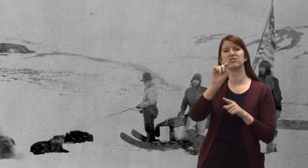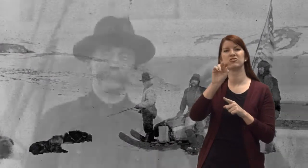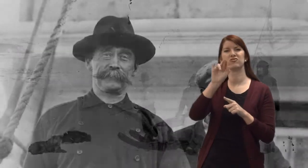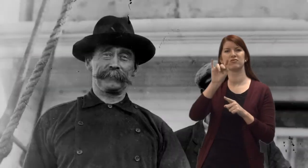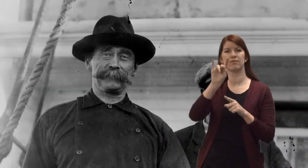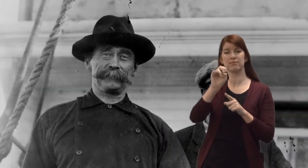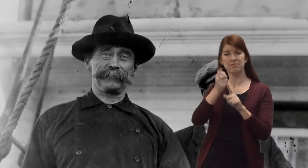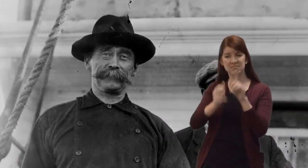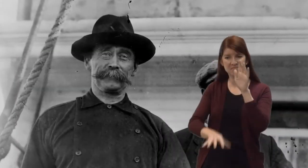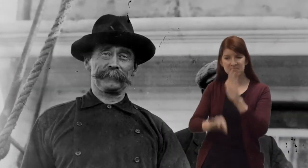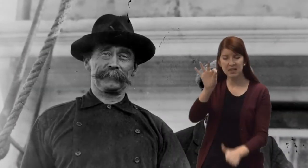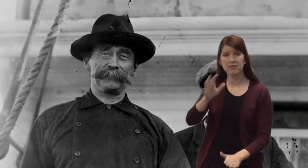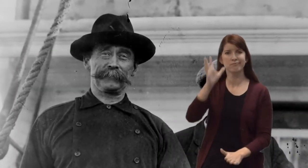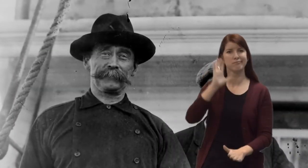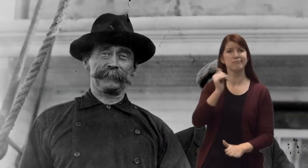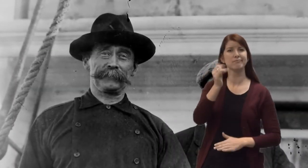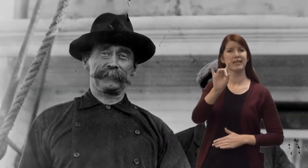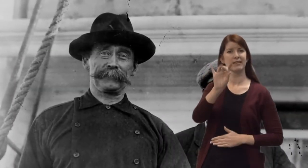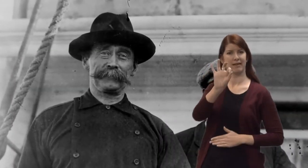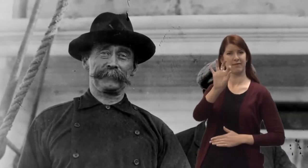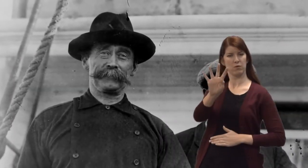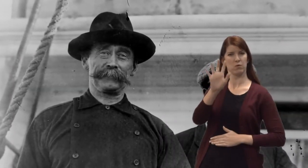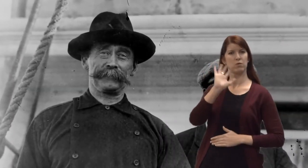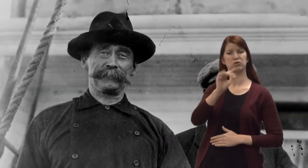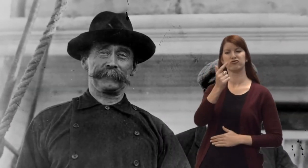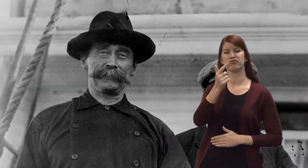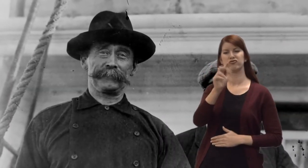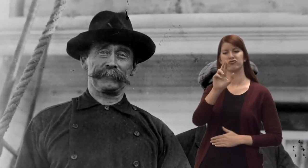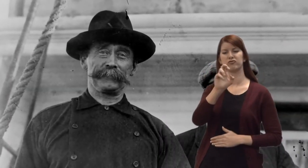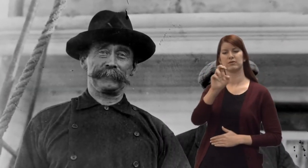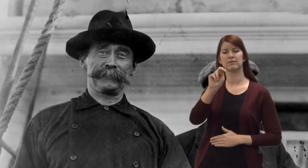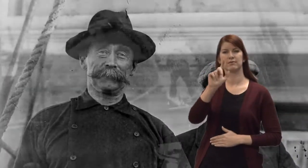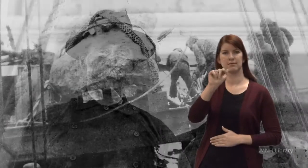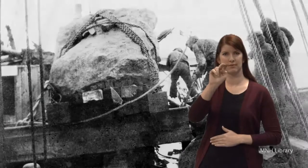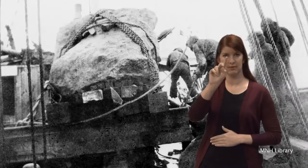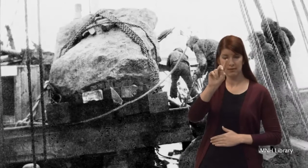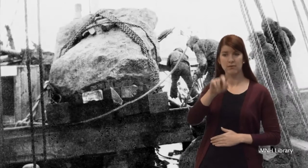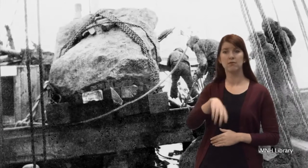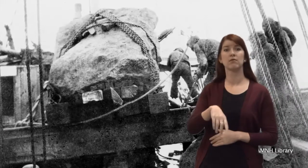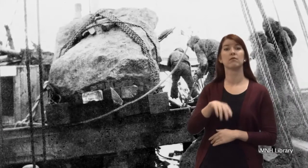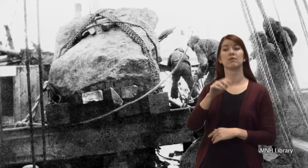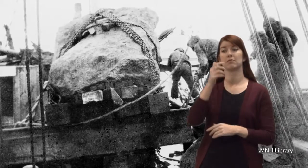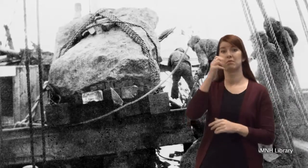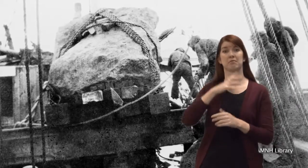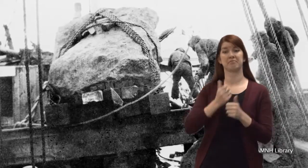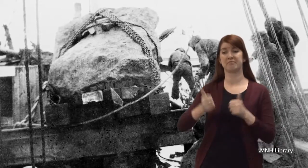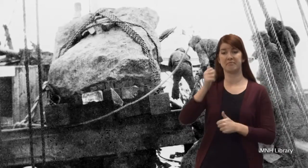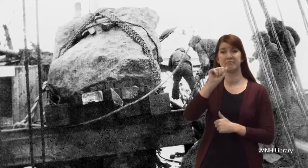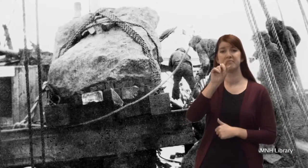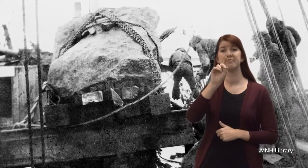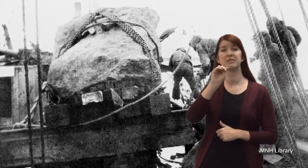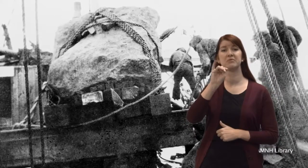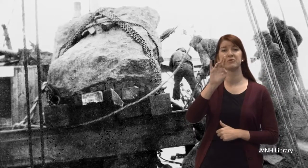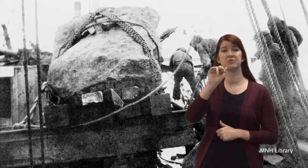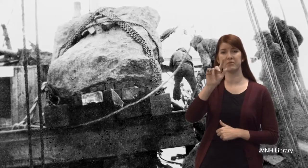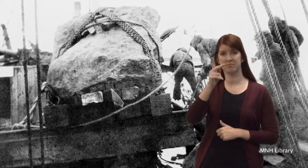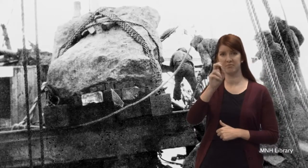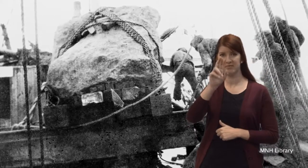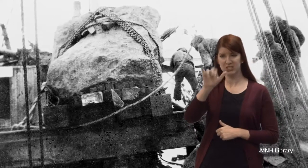and it was recovered from Greenland by Admiral Perry in 1896, and it was brought back to New York and it sat in the Brooklyn Naval Yard